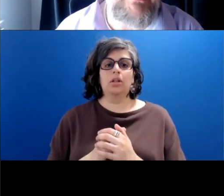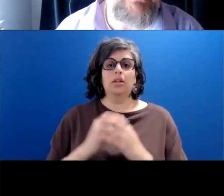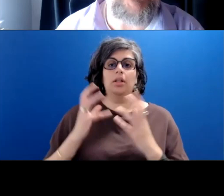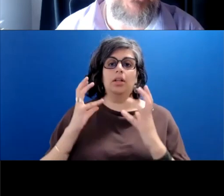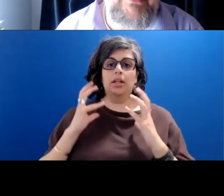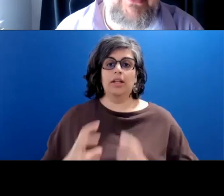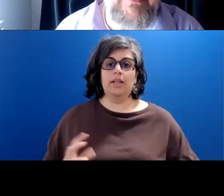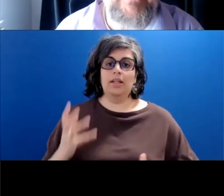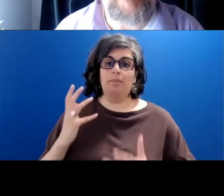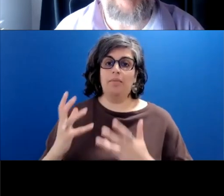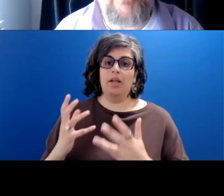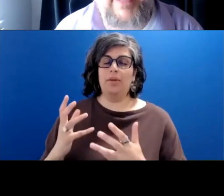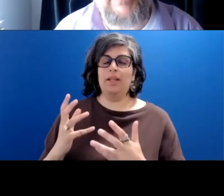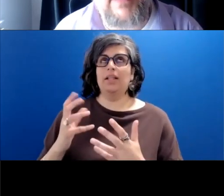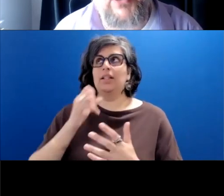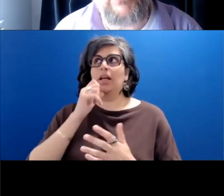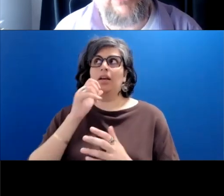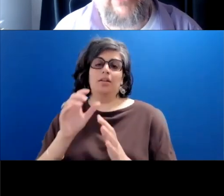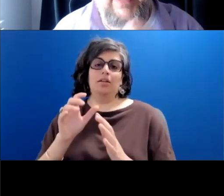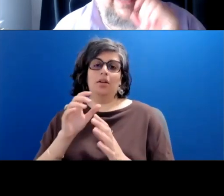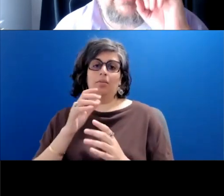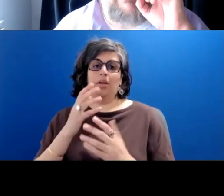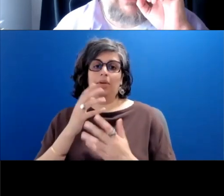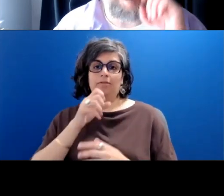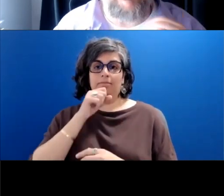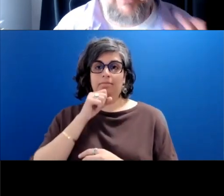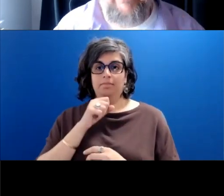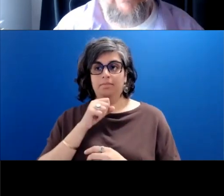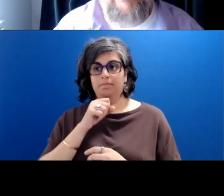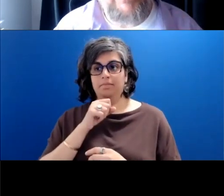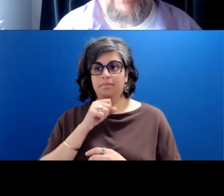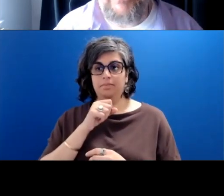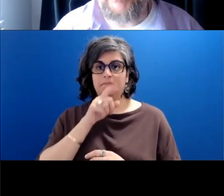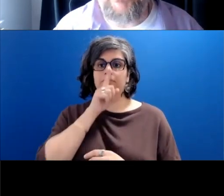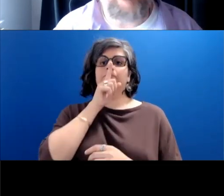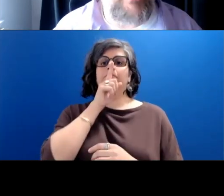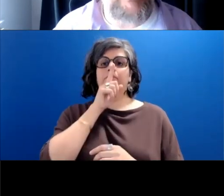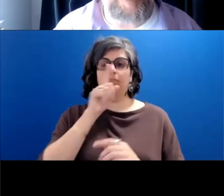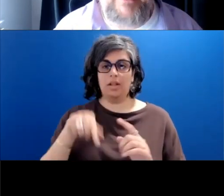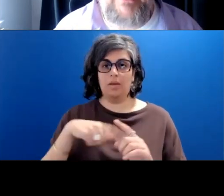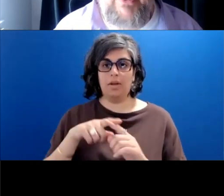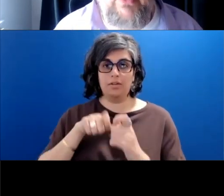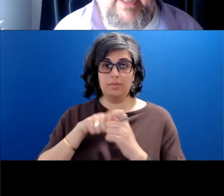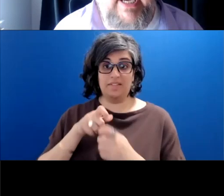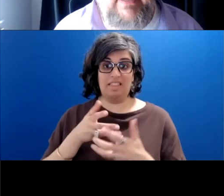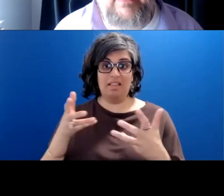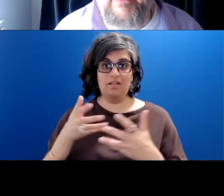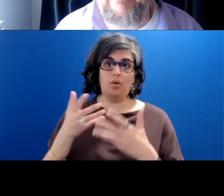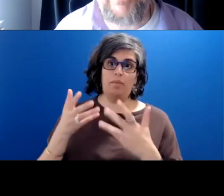intentionally choose to not disclose specific things about their life. So clients might know that